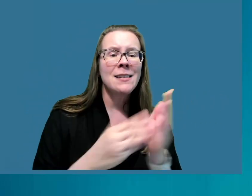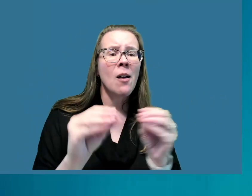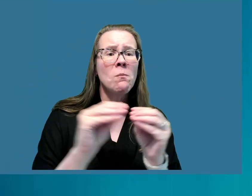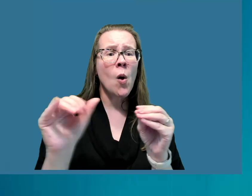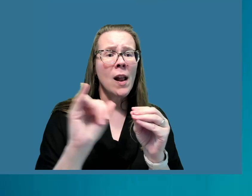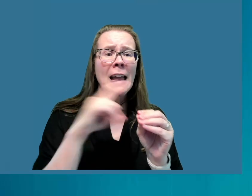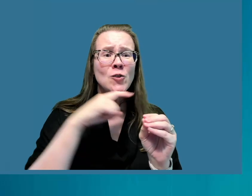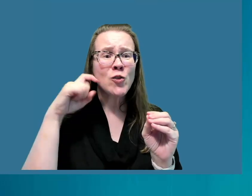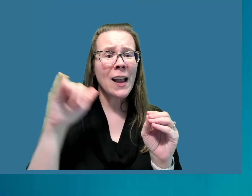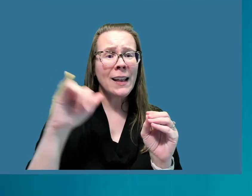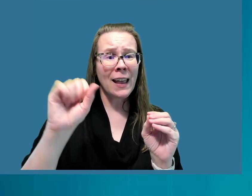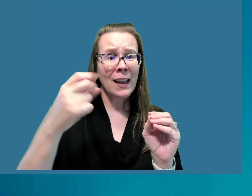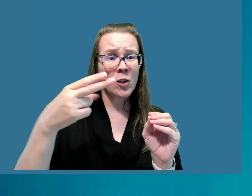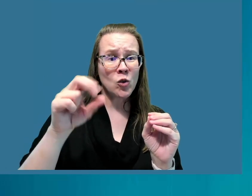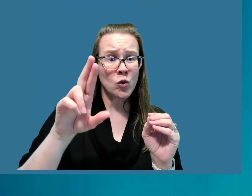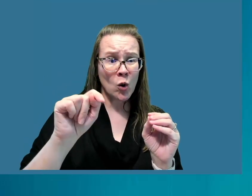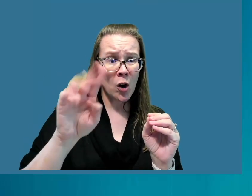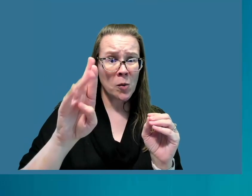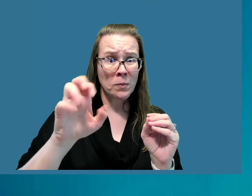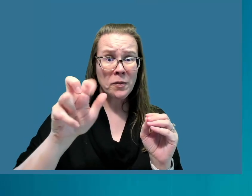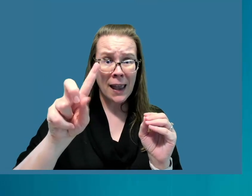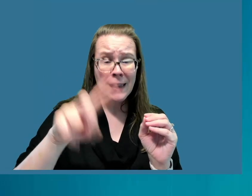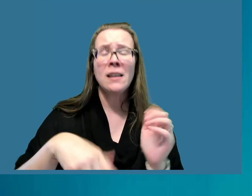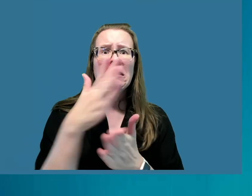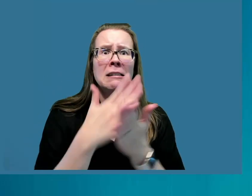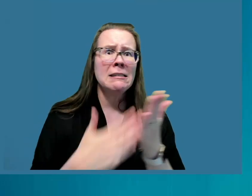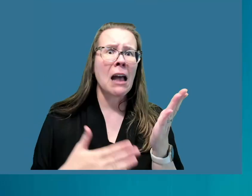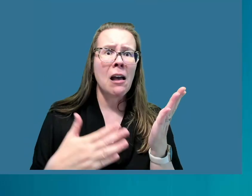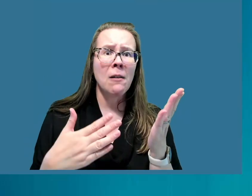recipes are sweeter, some recipes are less sweet, some recipes are more like shortbread